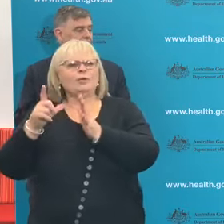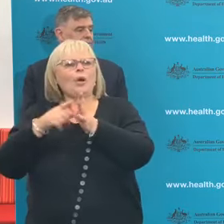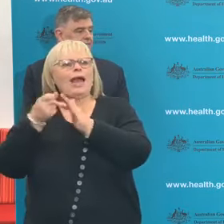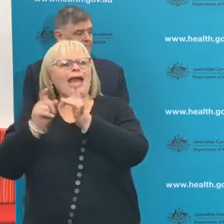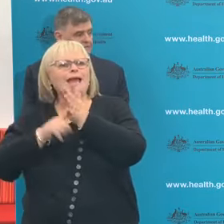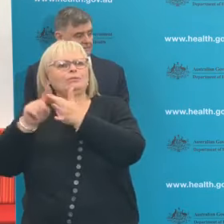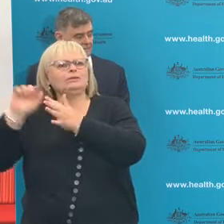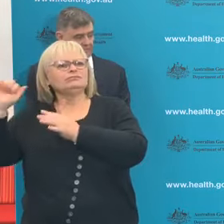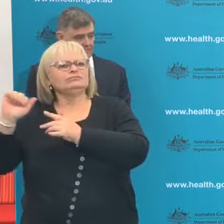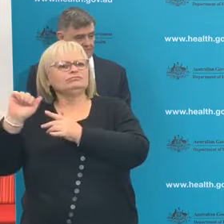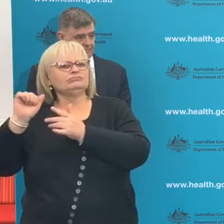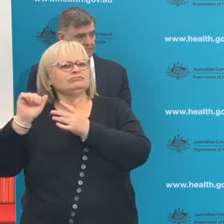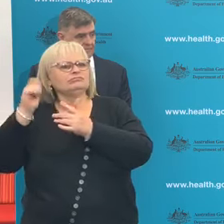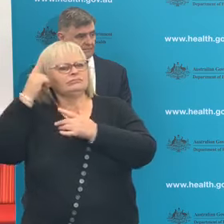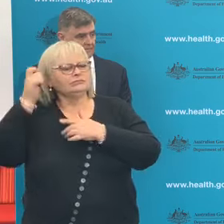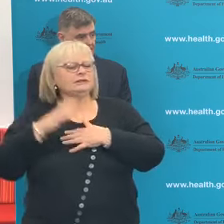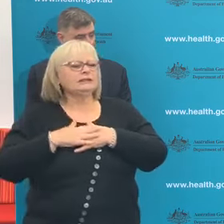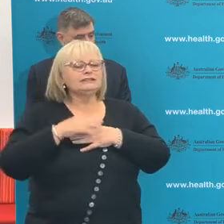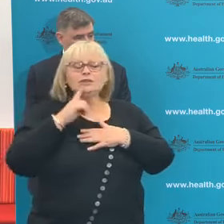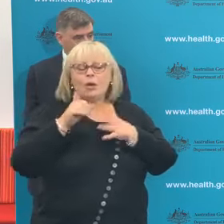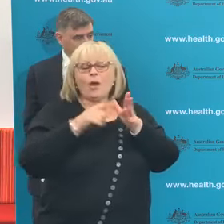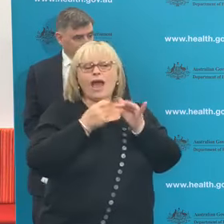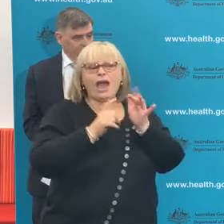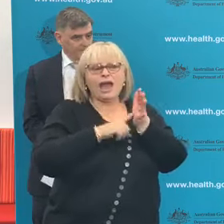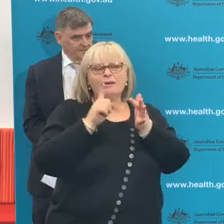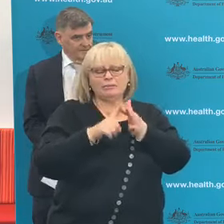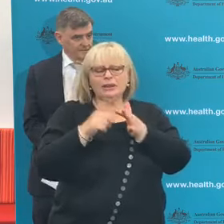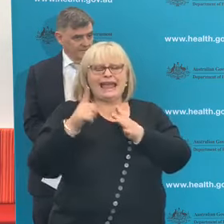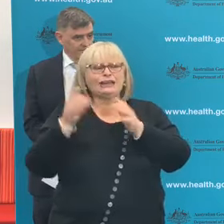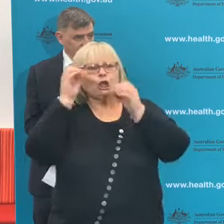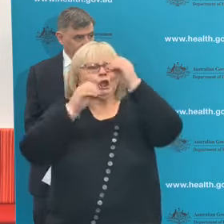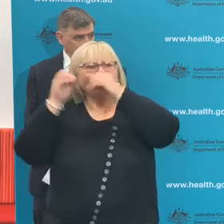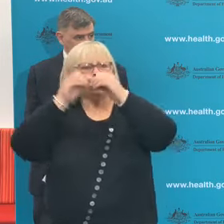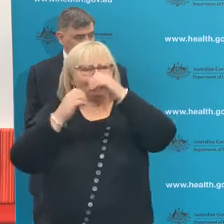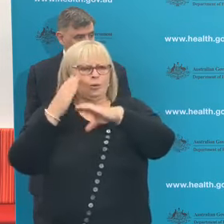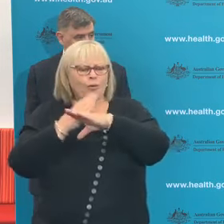Apple and Google are working on partnership of introducing a native